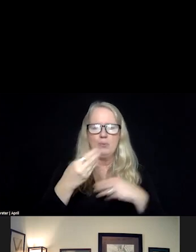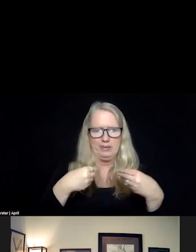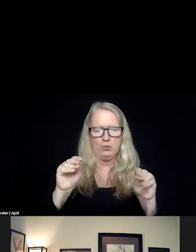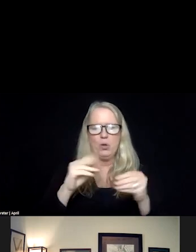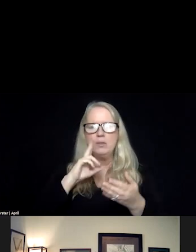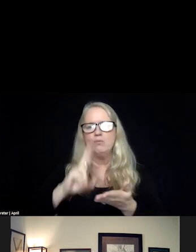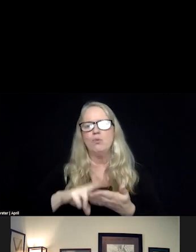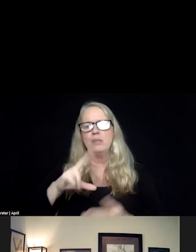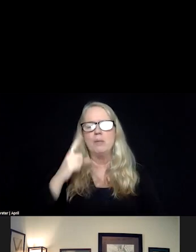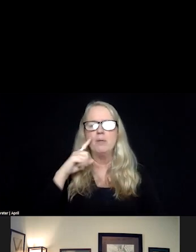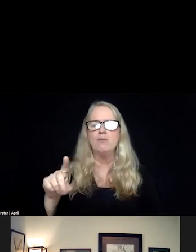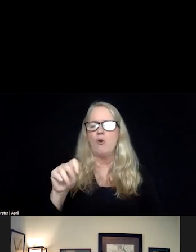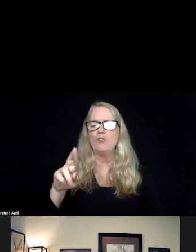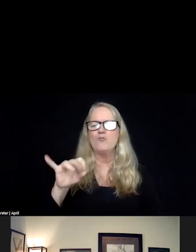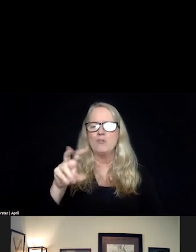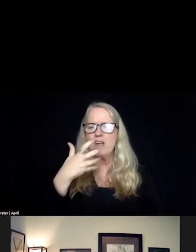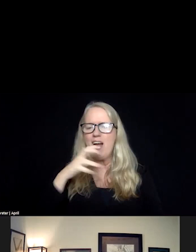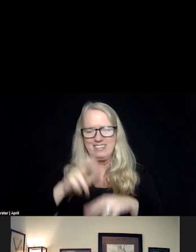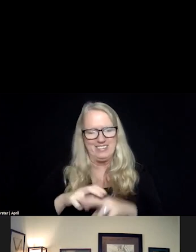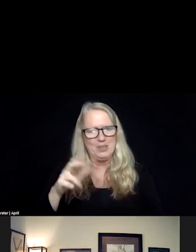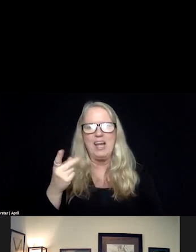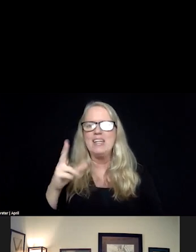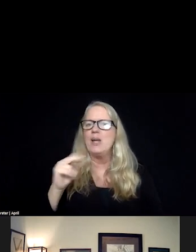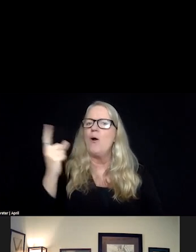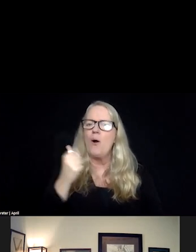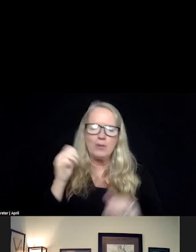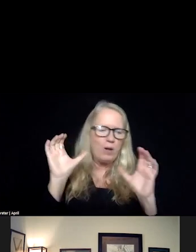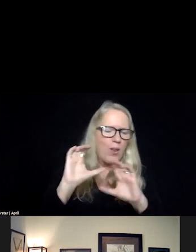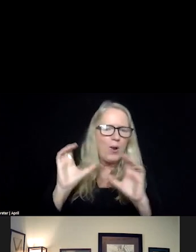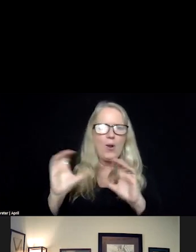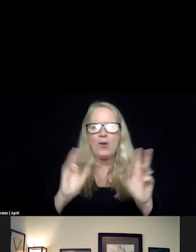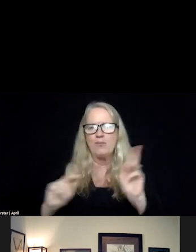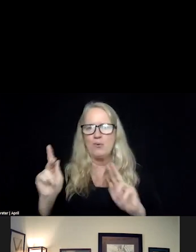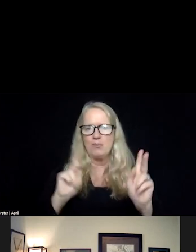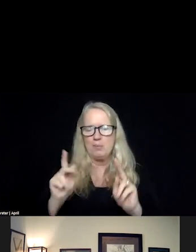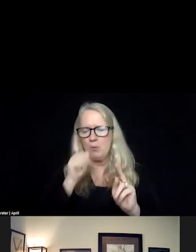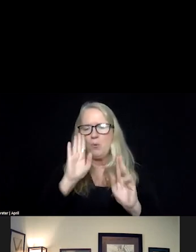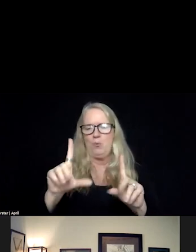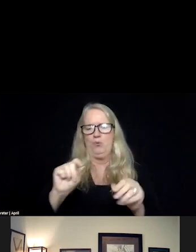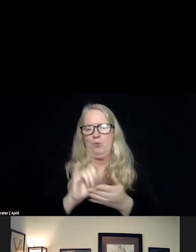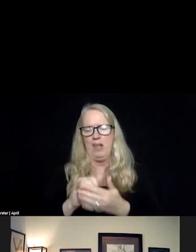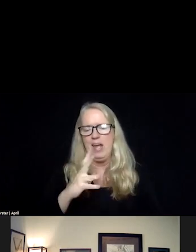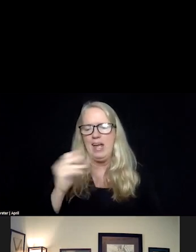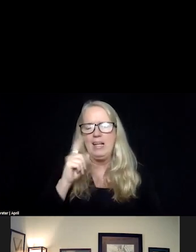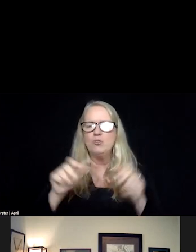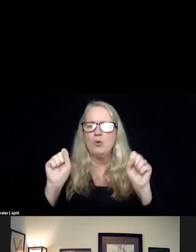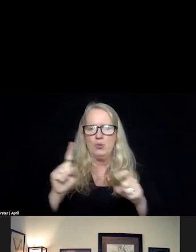THE TRIVIA HOT SEAT. KAREN IS ALWAYS LOOKING FOR FOLKS TO SIGN UP FOR THAT SO ENCOURAGE YOU TO RAISE YOUR HAND.